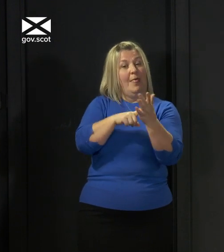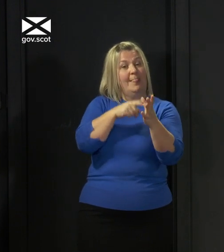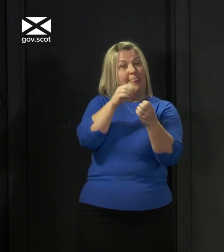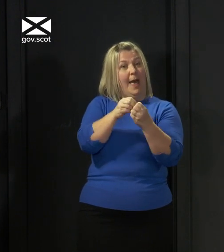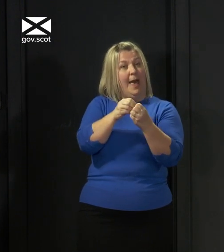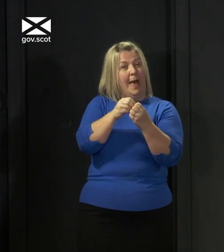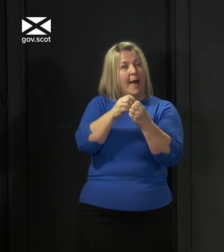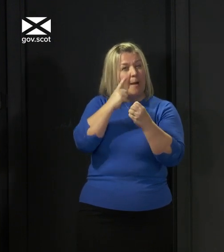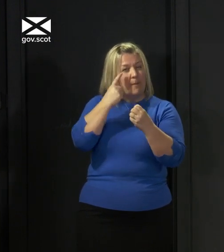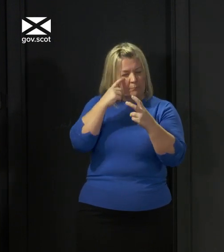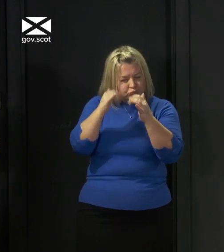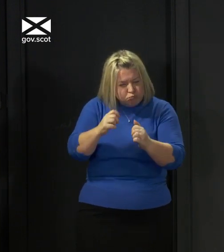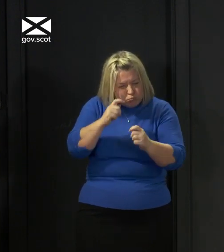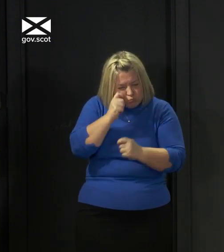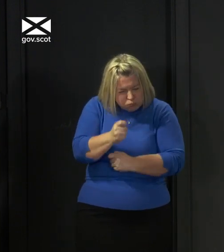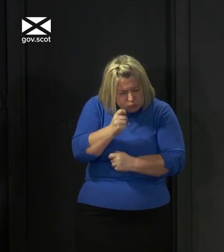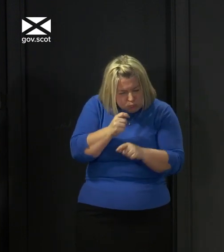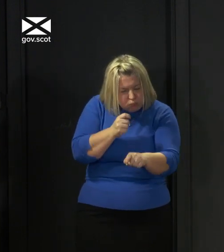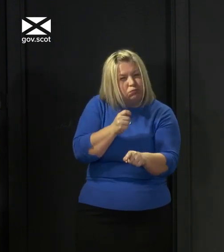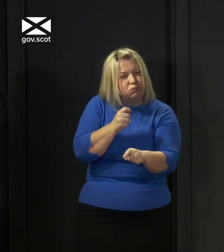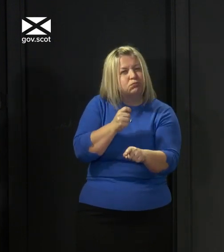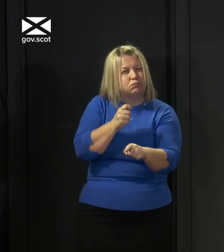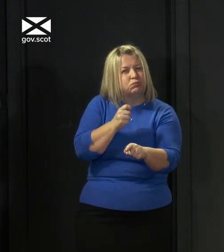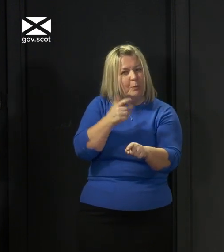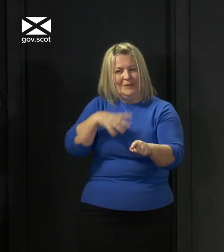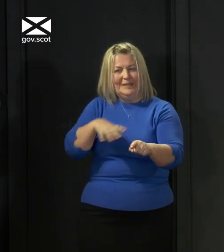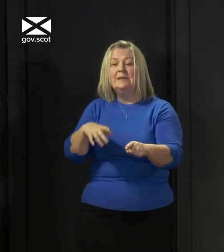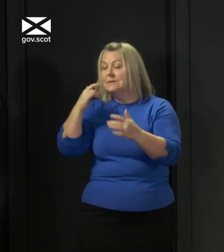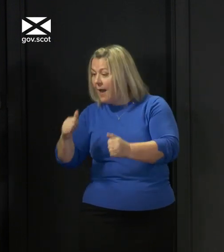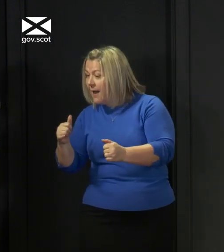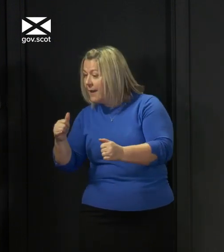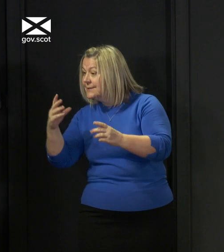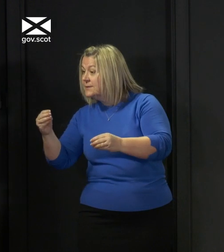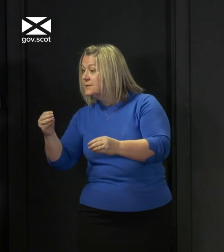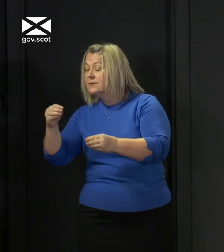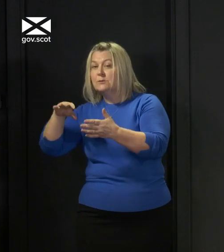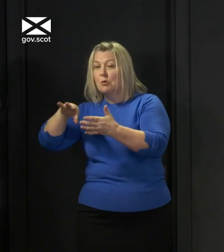have that growing capacity and there is still work that is being done and needs